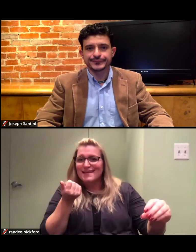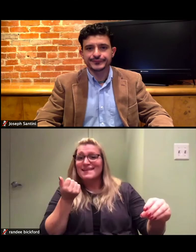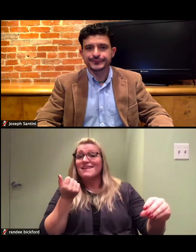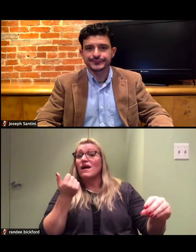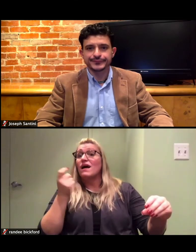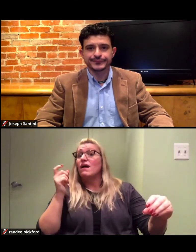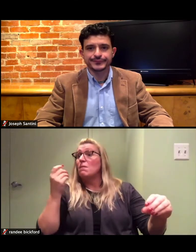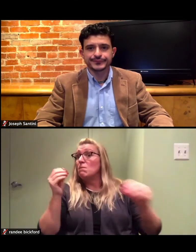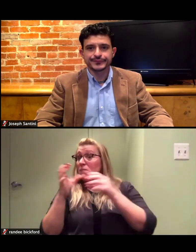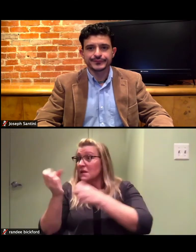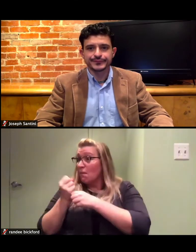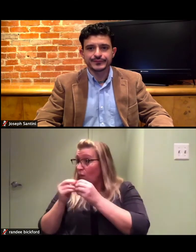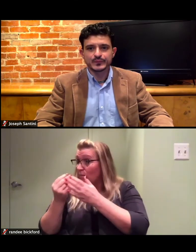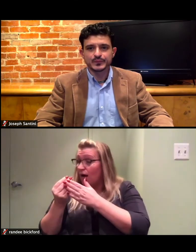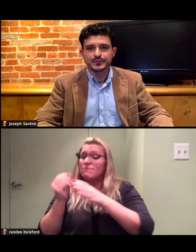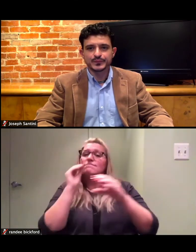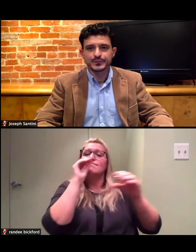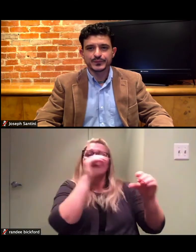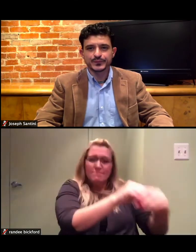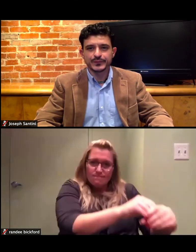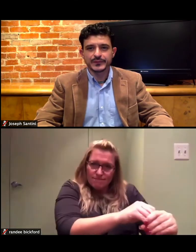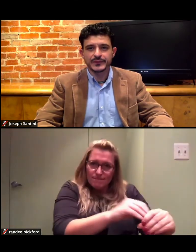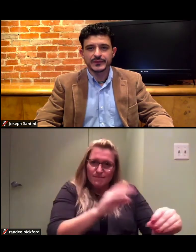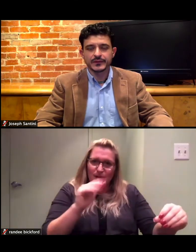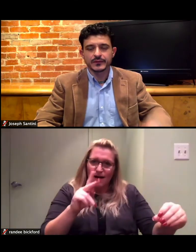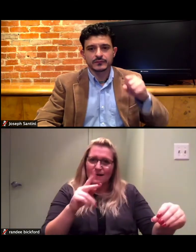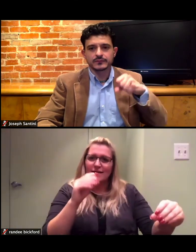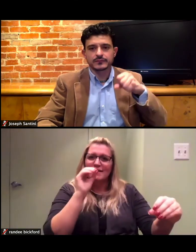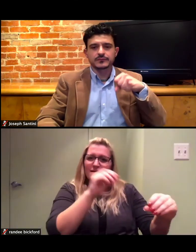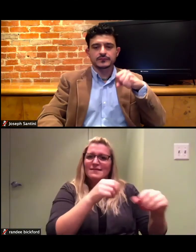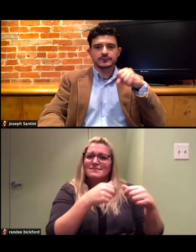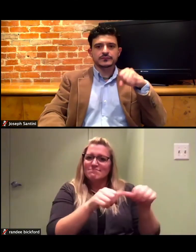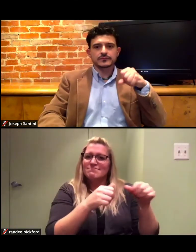they can go to the bank and withdraw the money. And as they get more money,